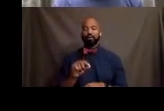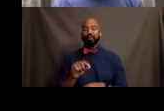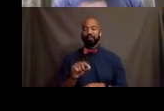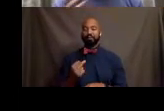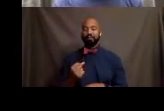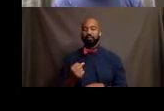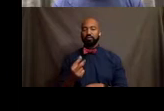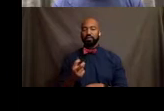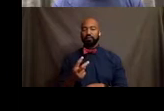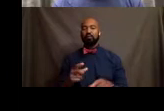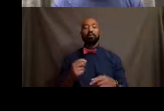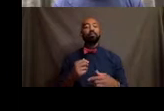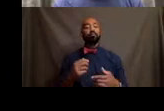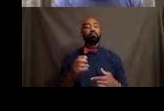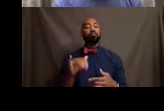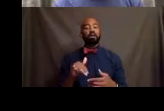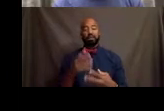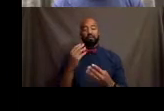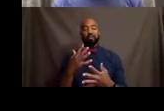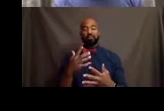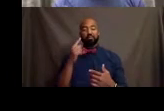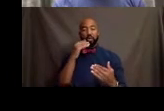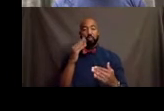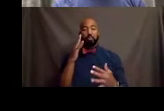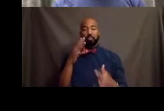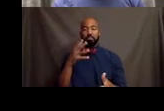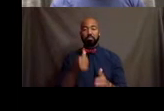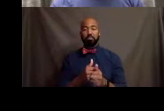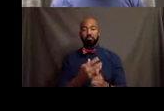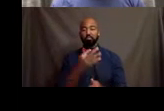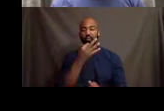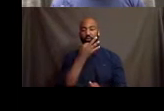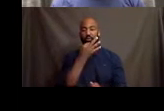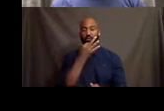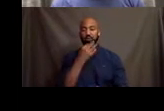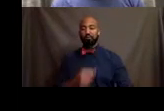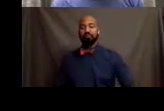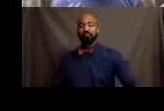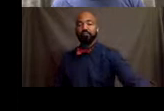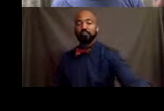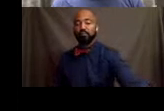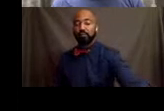We're hoping that that'll be updated soon. But WPATH is really beneficial in that it does provide